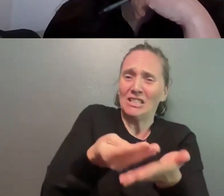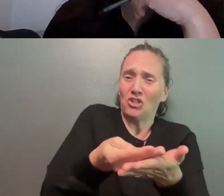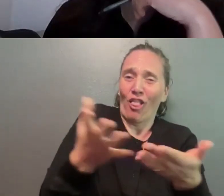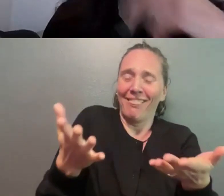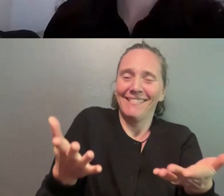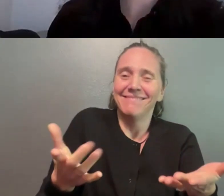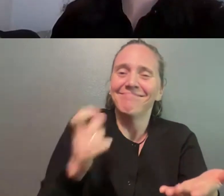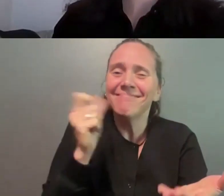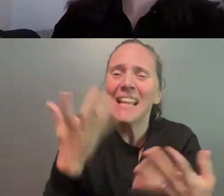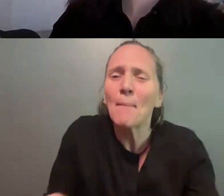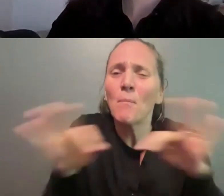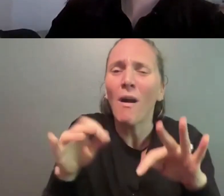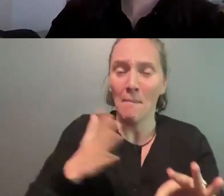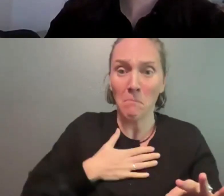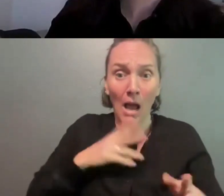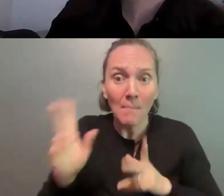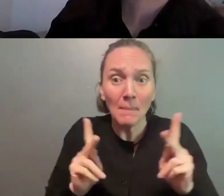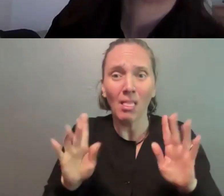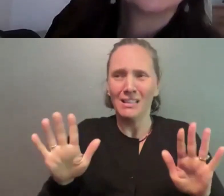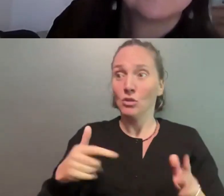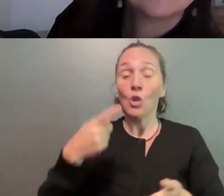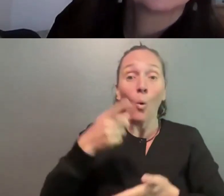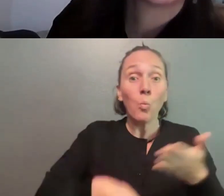What is the project doing to amend the situation?